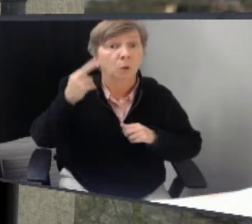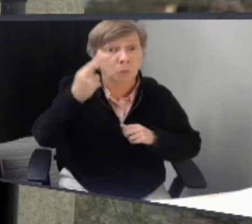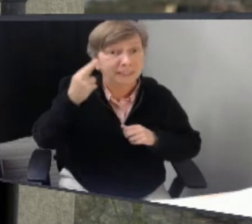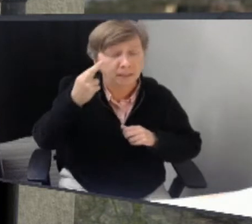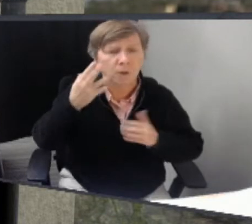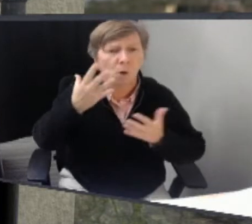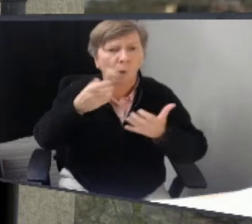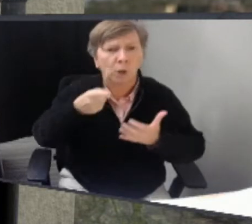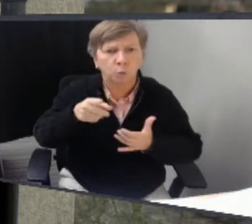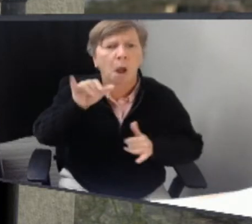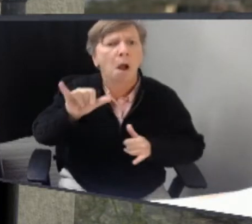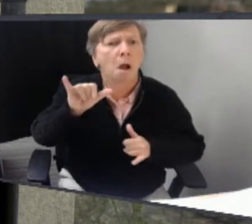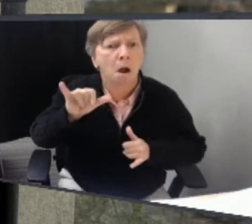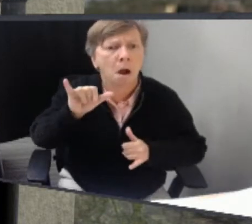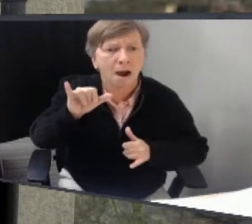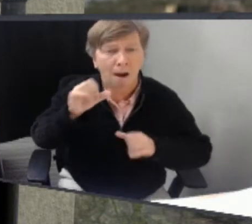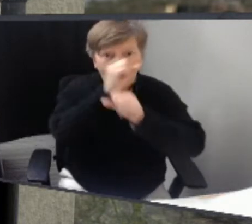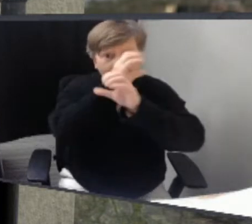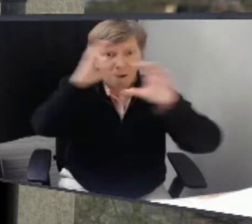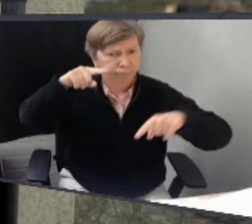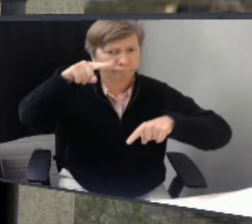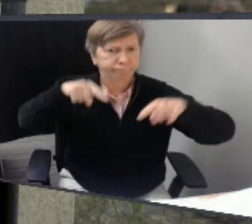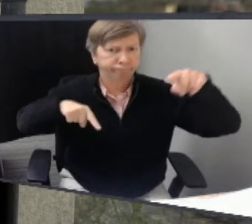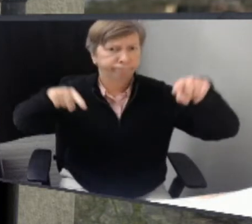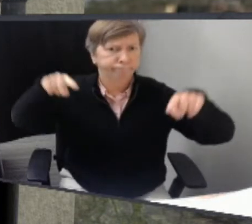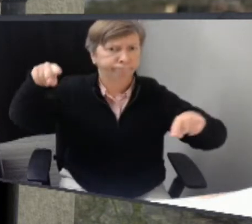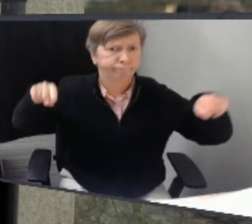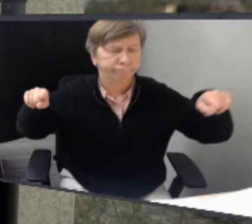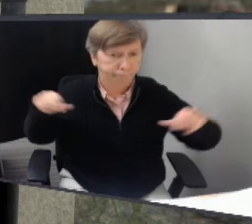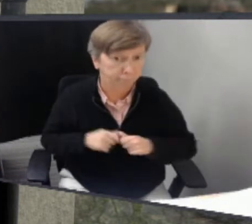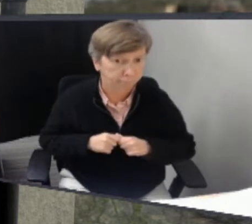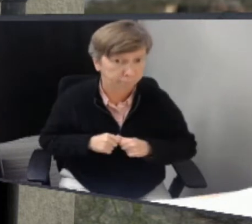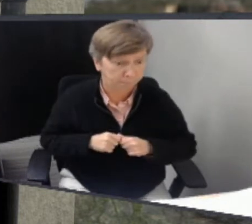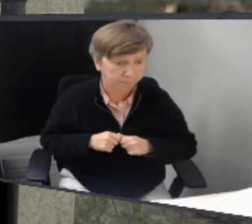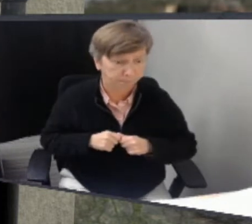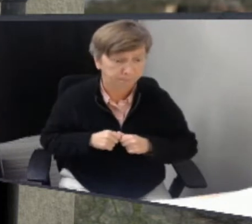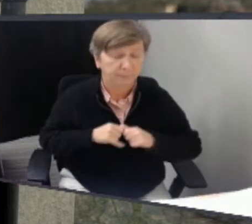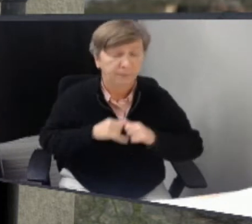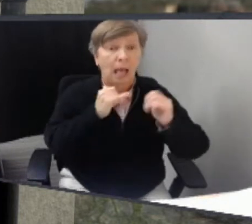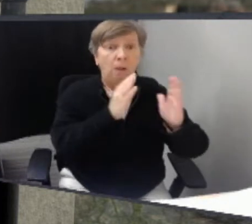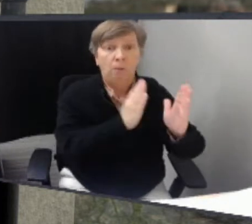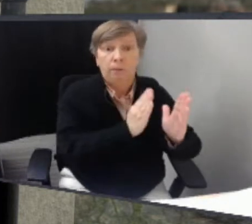or cochlear implants. The reason I mentioned that is because I want you to understand that we have a very